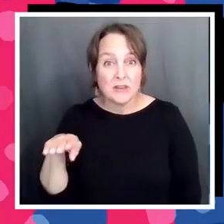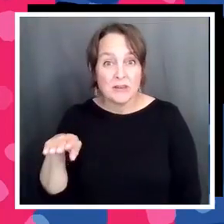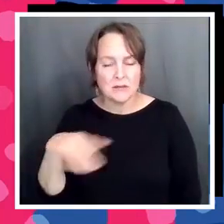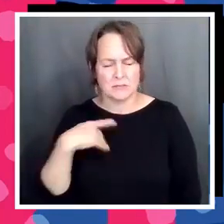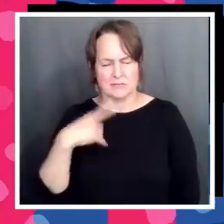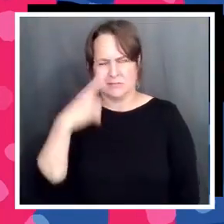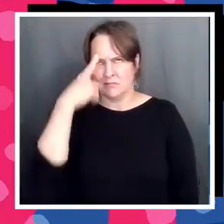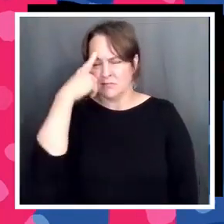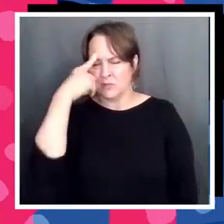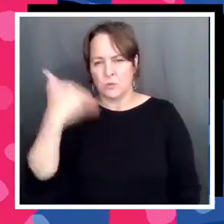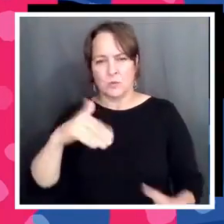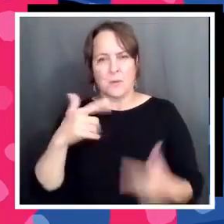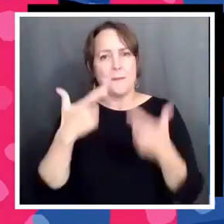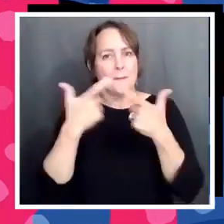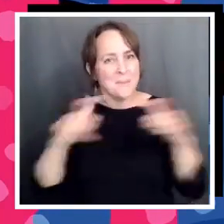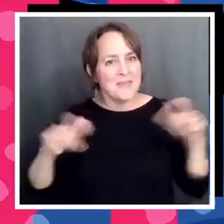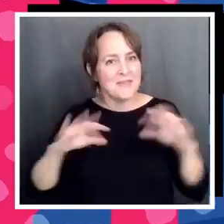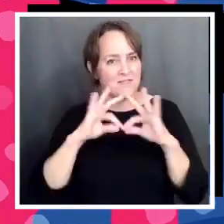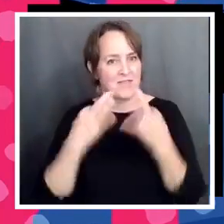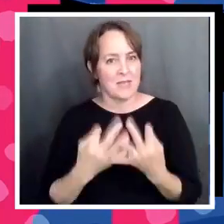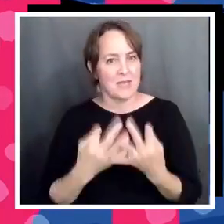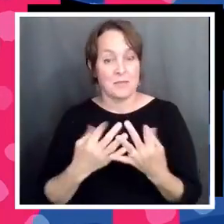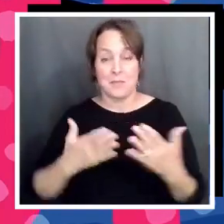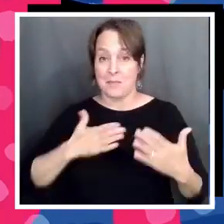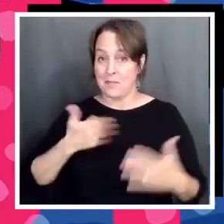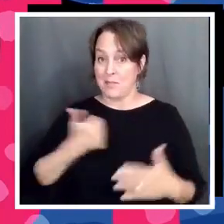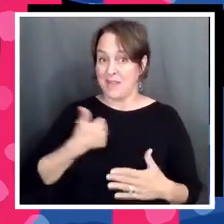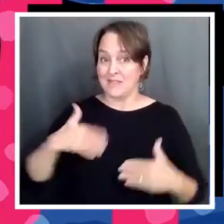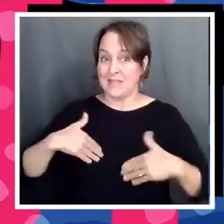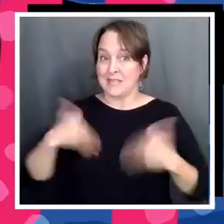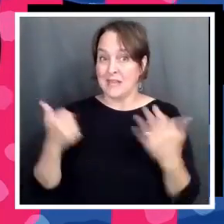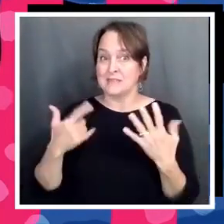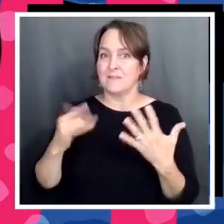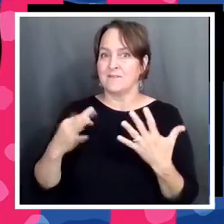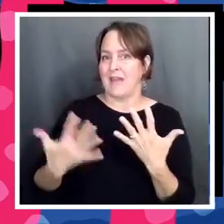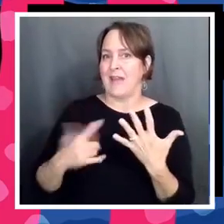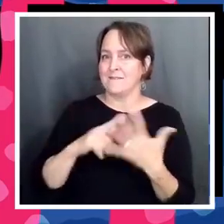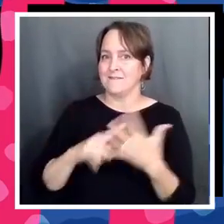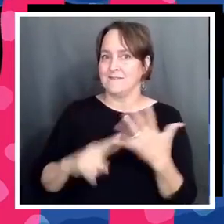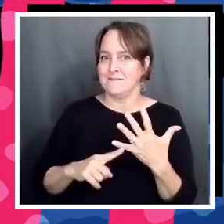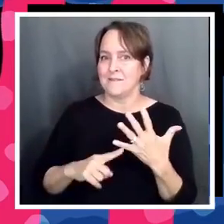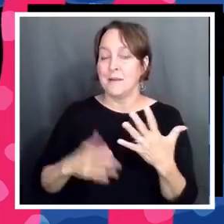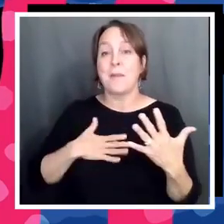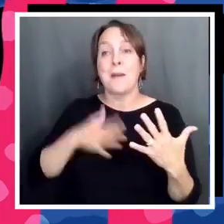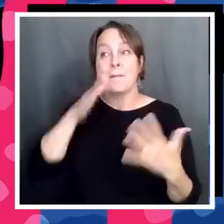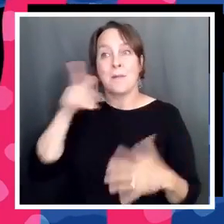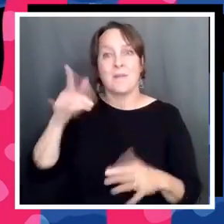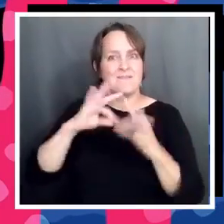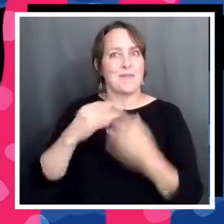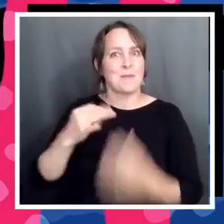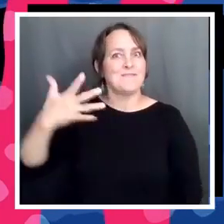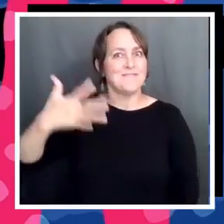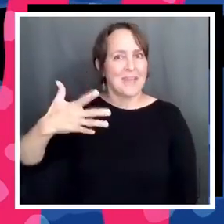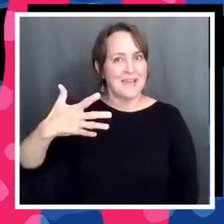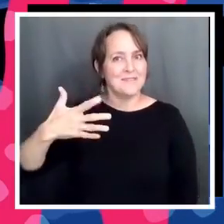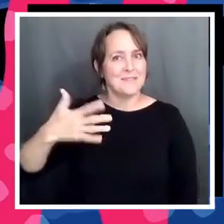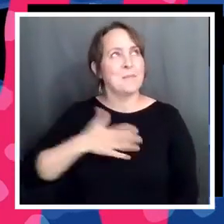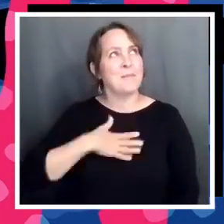WHO WERE THE FLIGHT ATTENDANTS. JAMIE TALKED ABOUT HAVING SEVEN